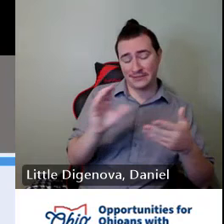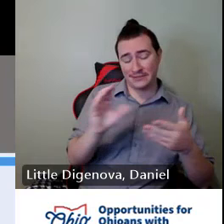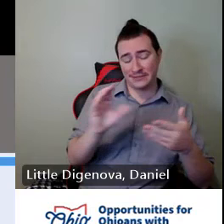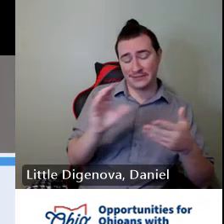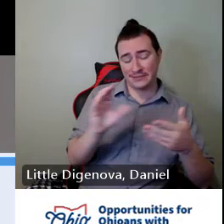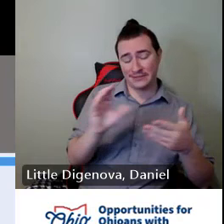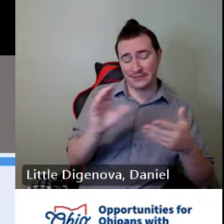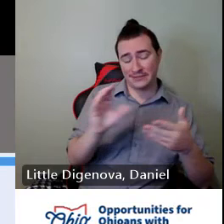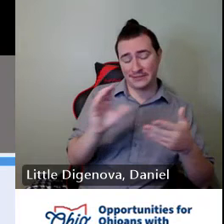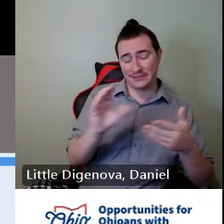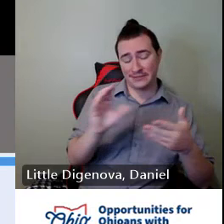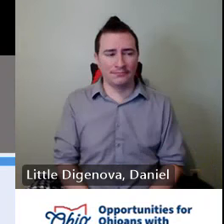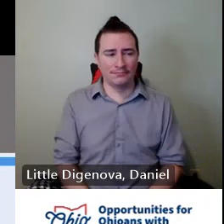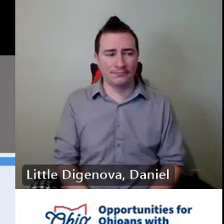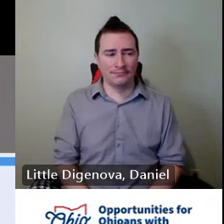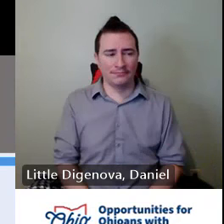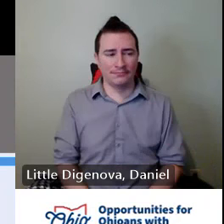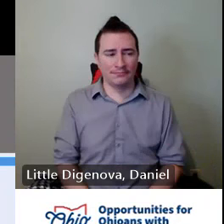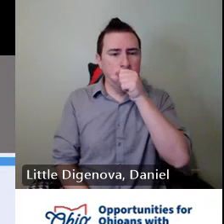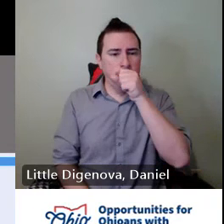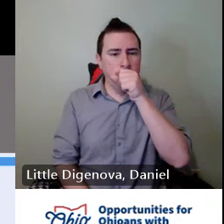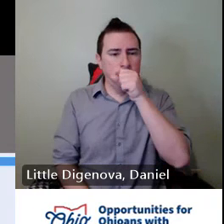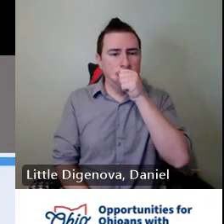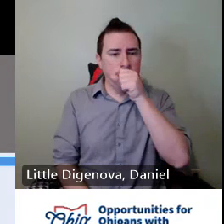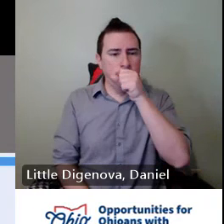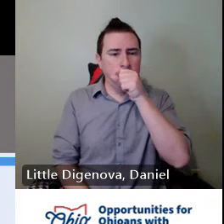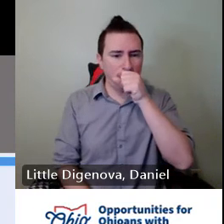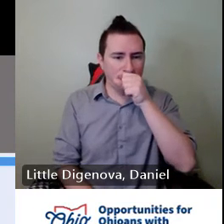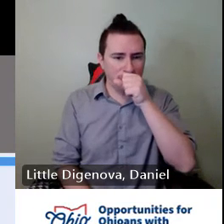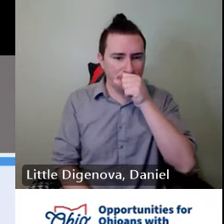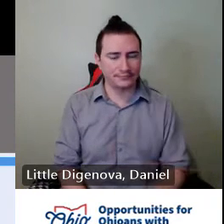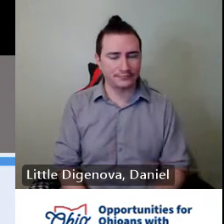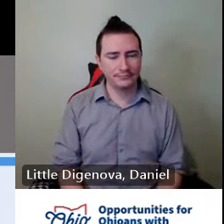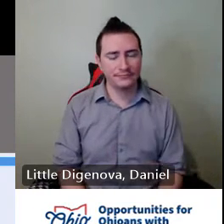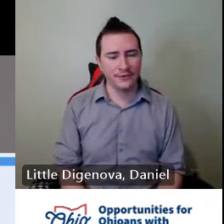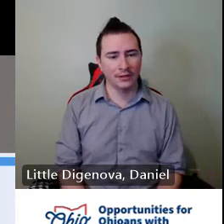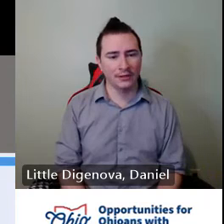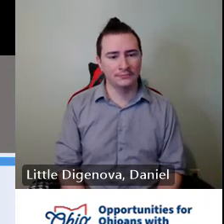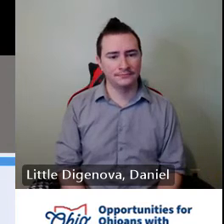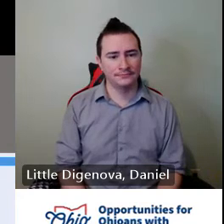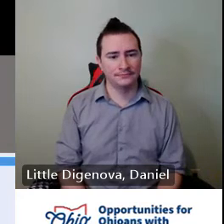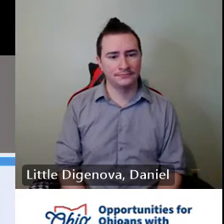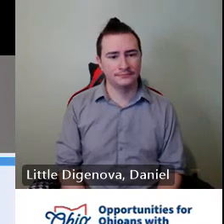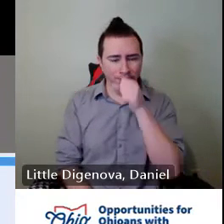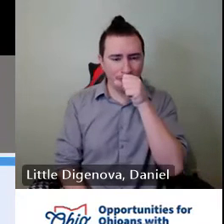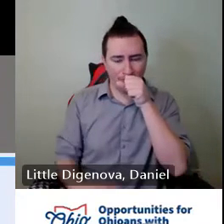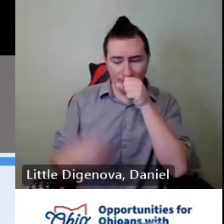Employers have shared that sometimes during a low performance review an employee will disclose a disability and